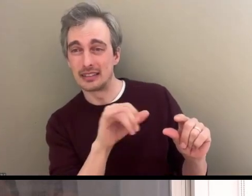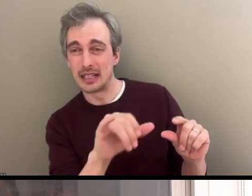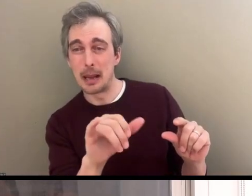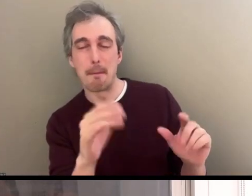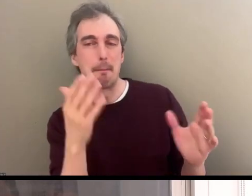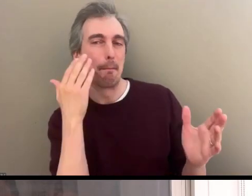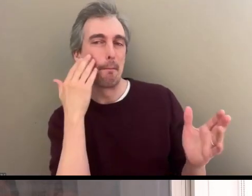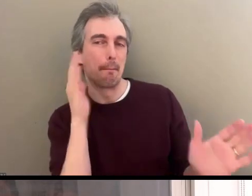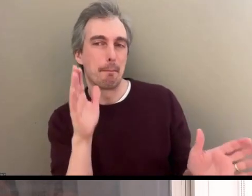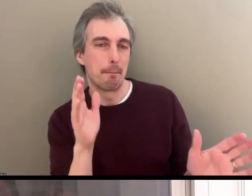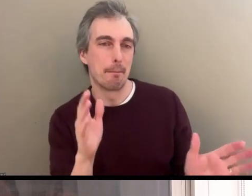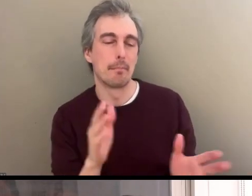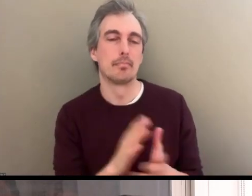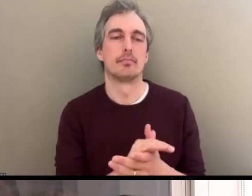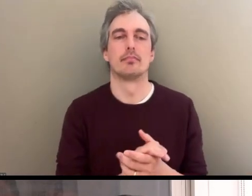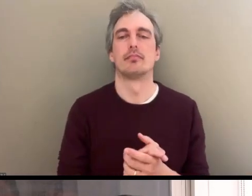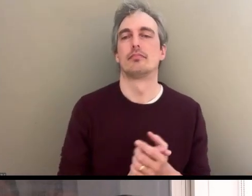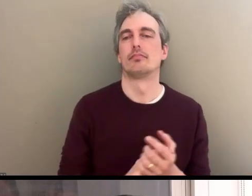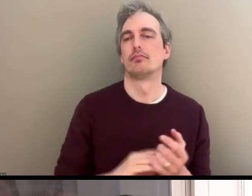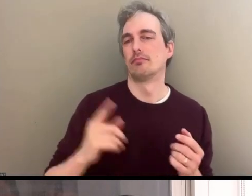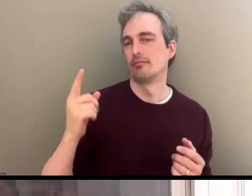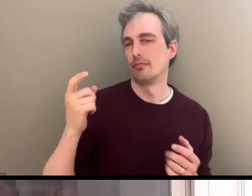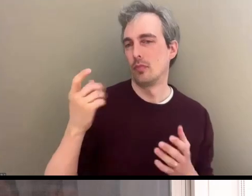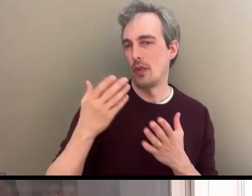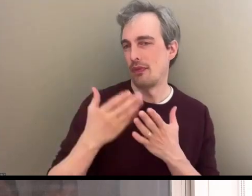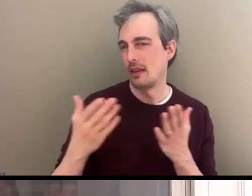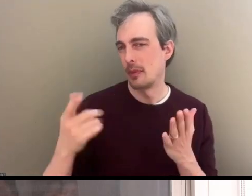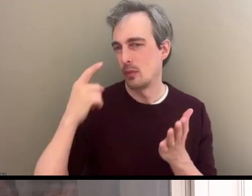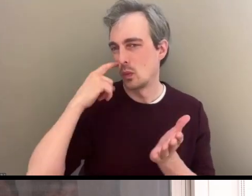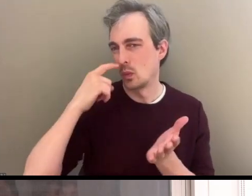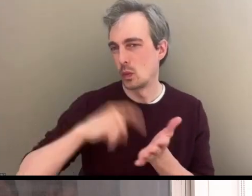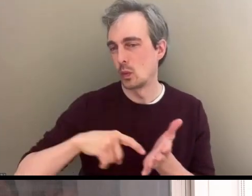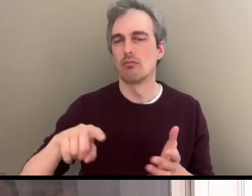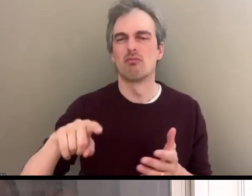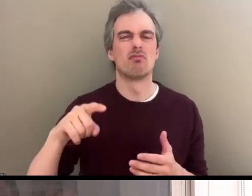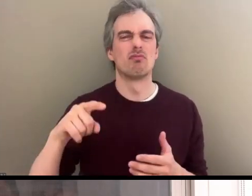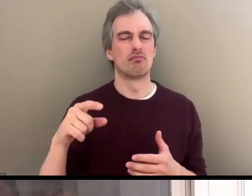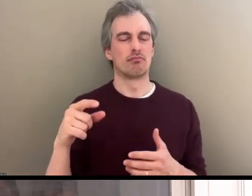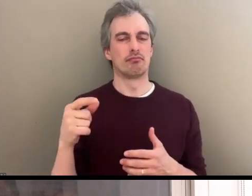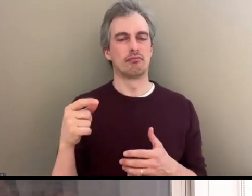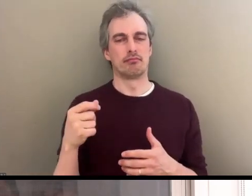One other thing you might notice is that a number of the other tools in the